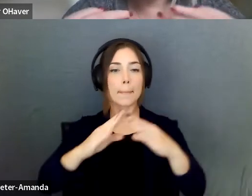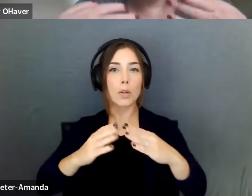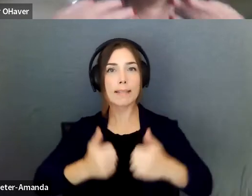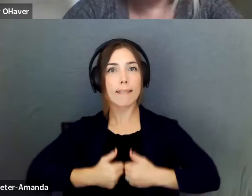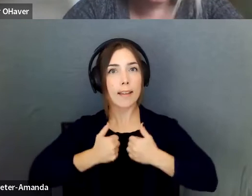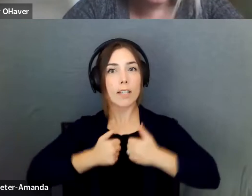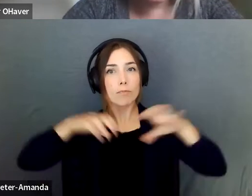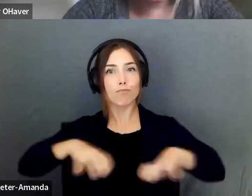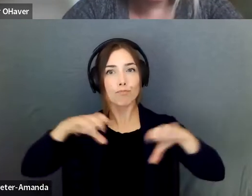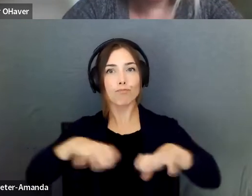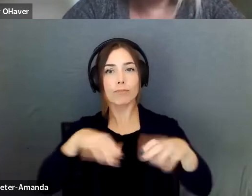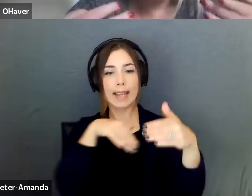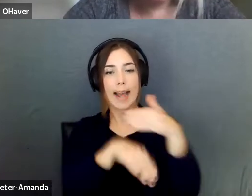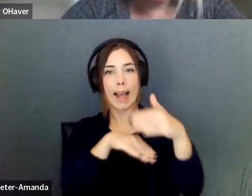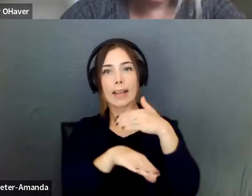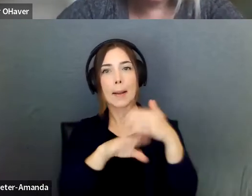to community sports.